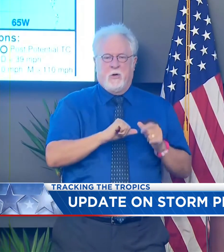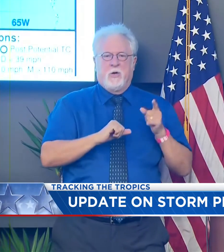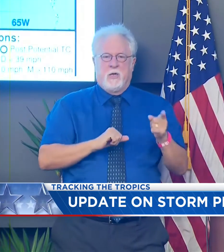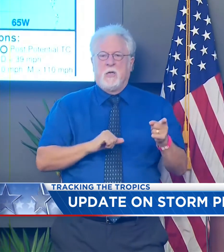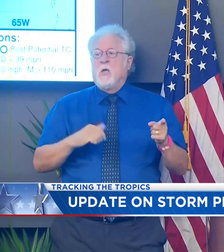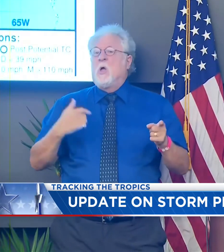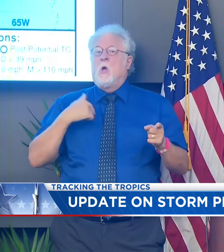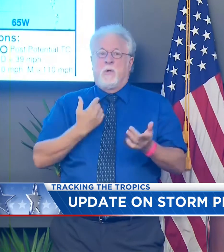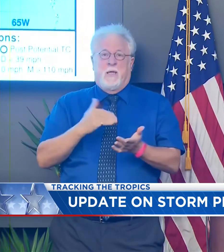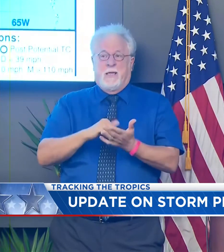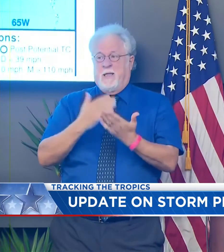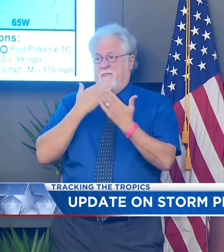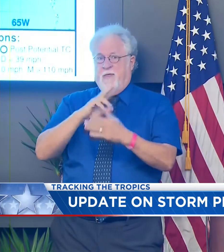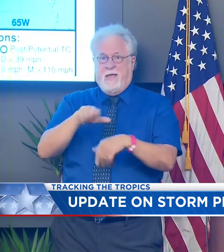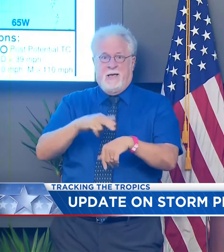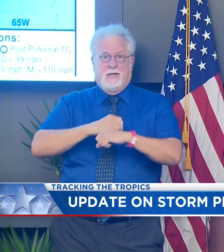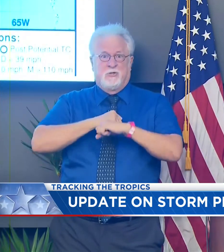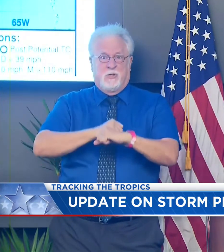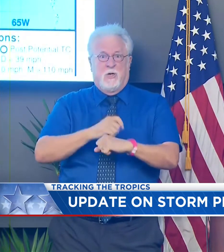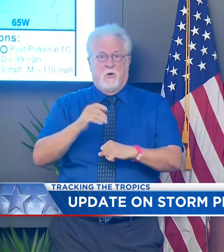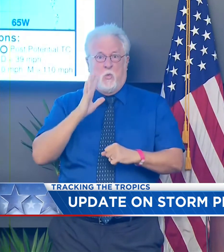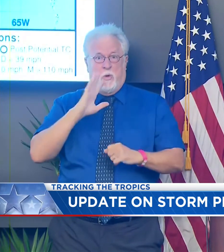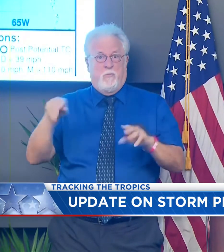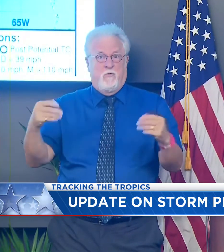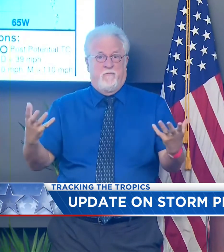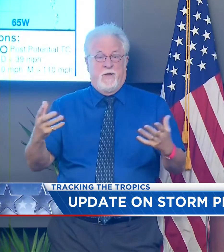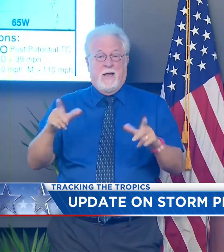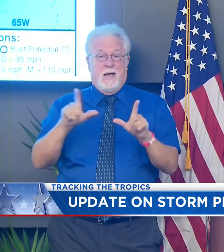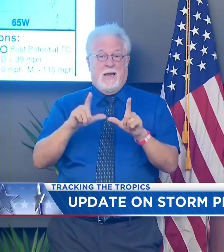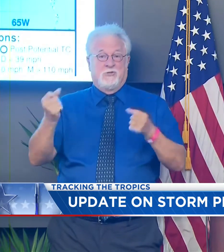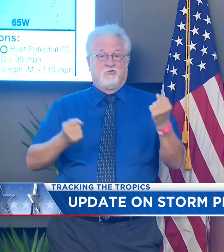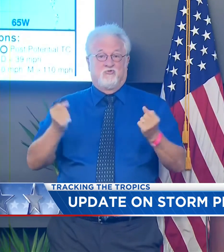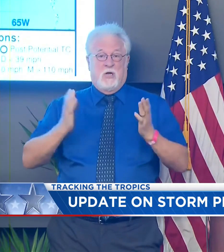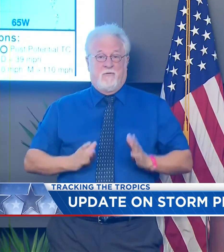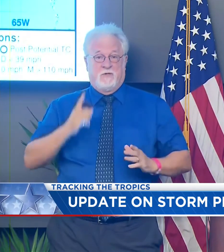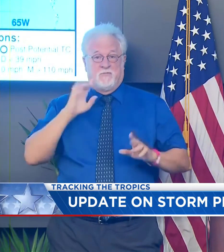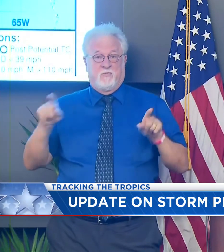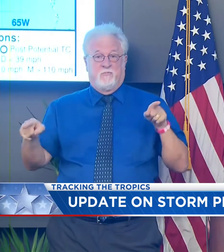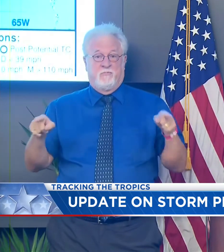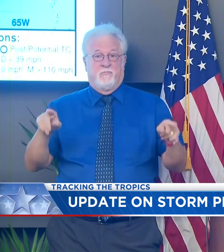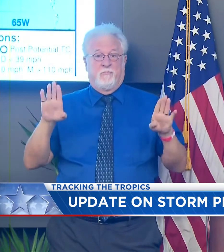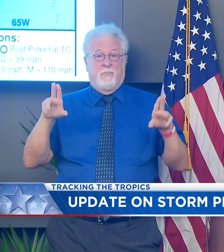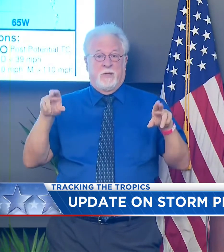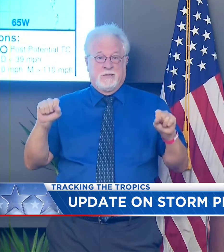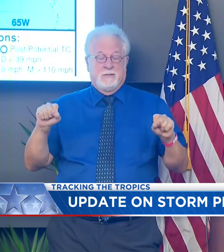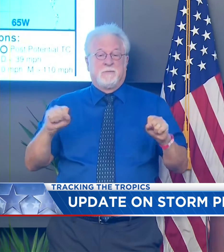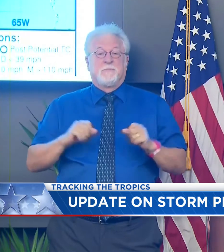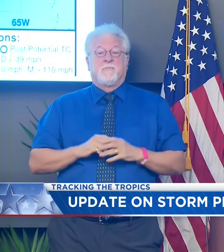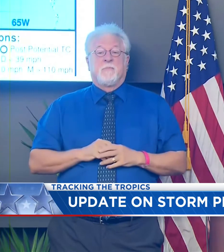AND I KNOW THE SOUTHEAST STAGING SITE WILL BE THE MARK DIXON. WE'RE TRYING TO FIGURE HOW MUCH WILL GO TO LAMAR DIXON AND HOW